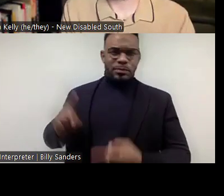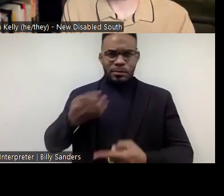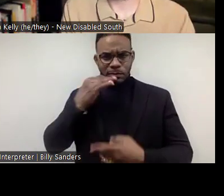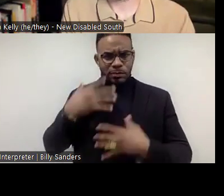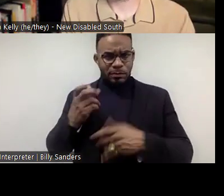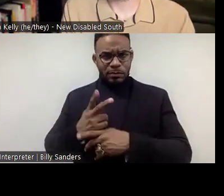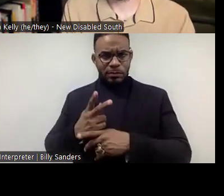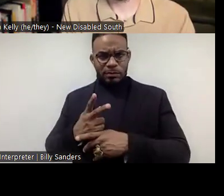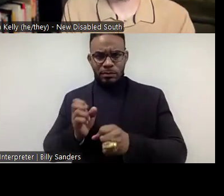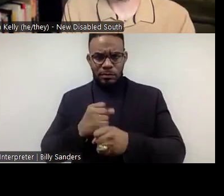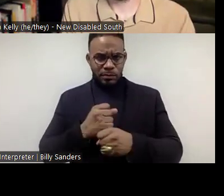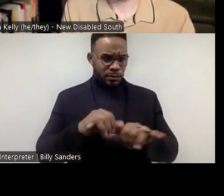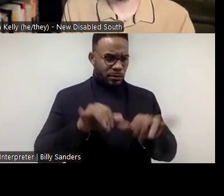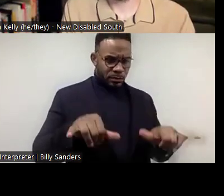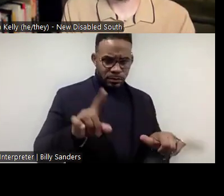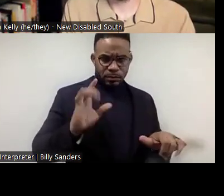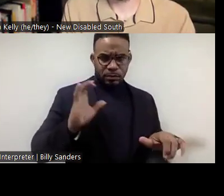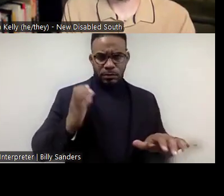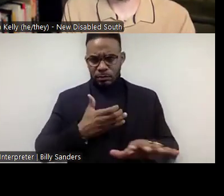assisted suicide or they turn around and they slash our home